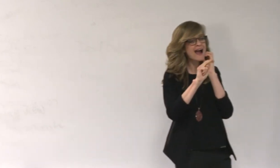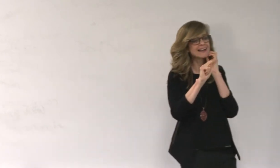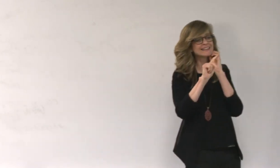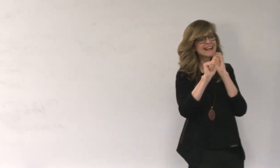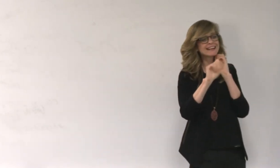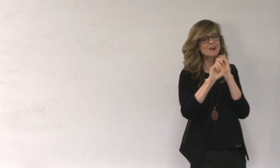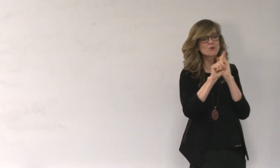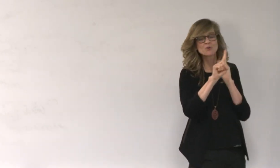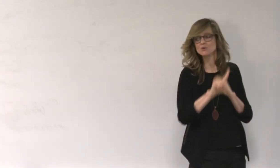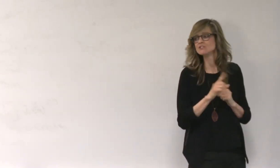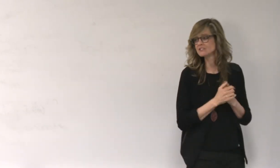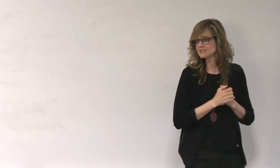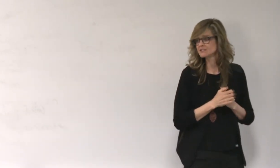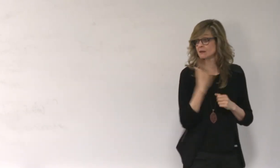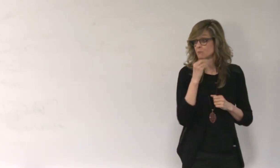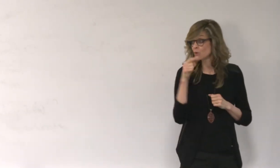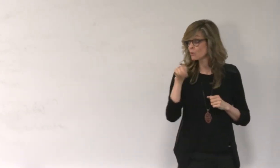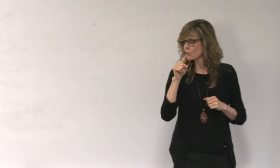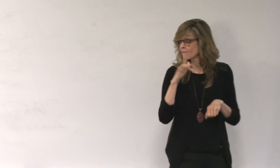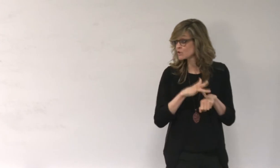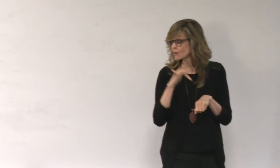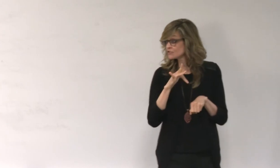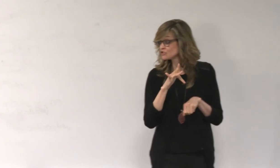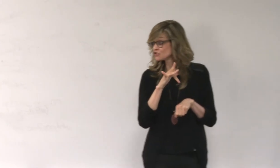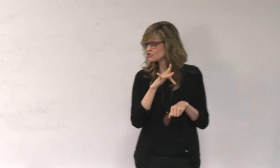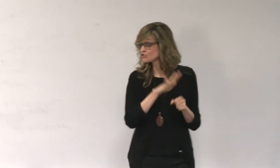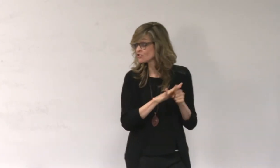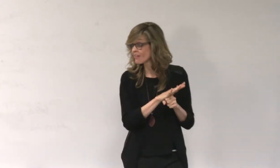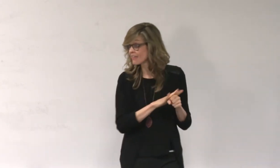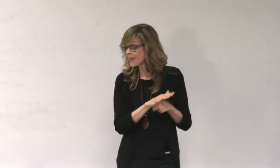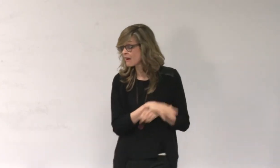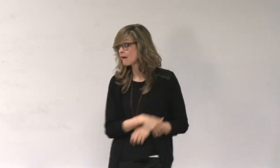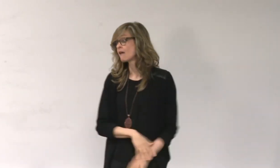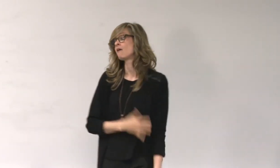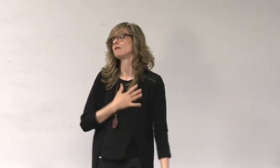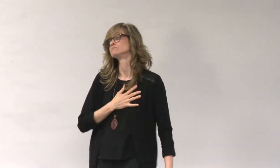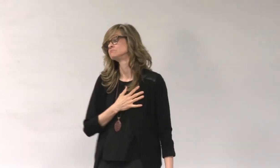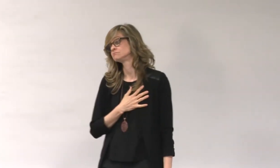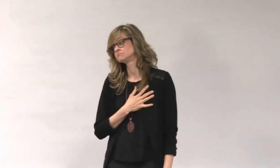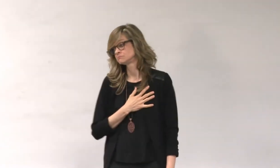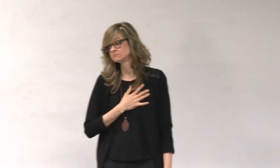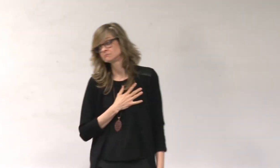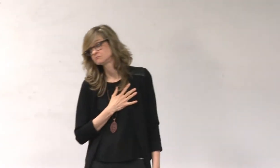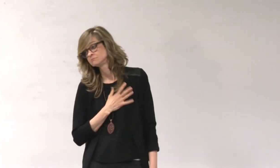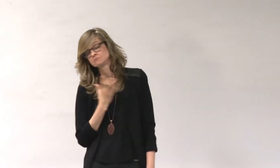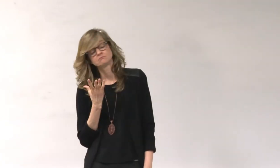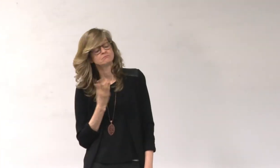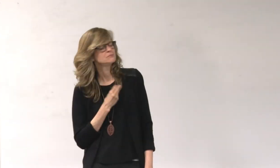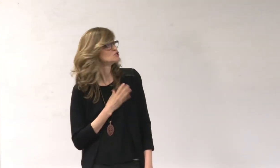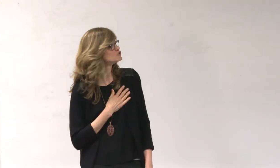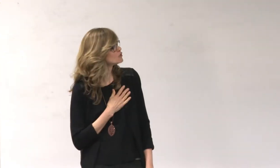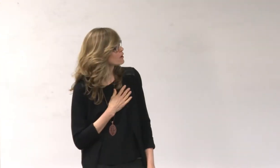SANTA CRUZ. HAVE ANY OF YOU BEEN TO THE AREA? OH, IT'S BEAUTIFUL. IT'S STUNNING.